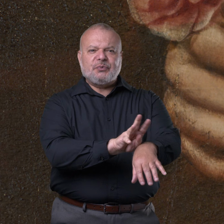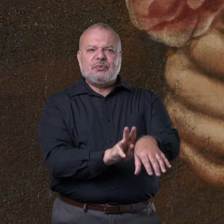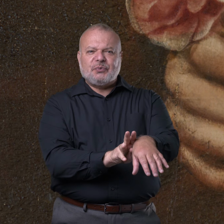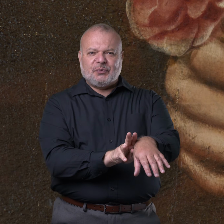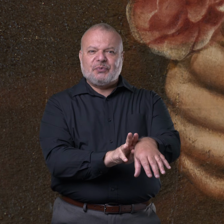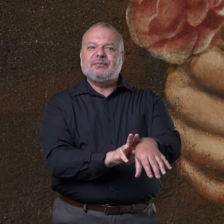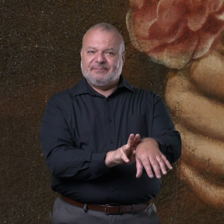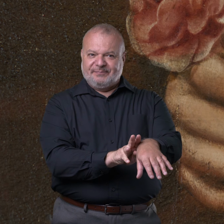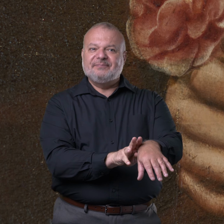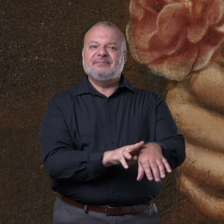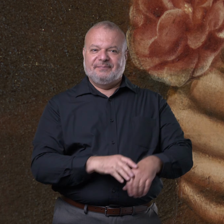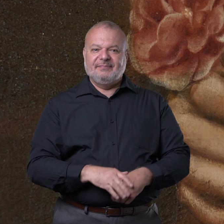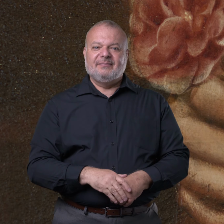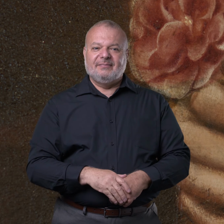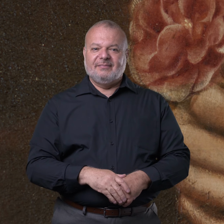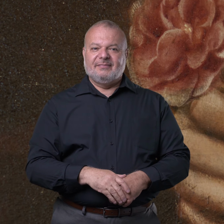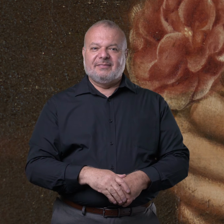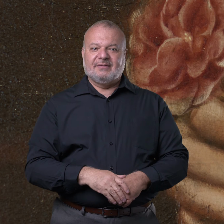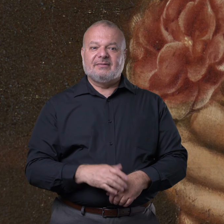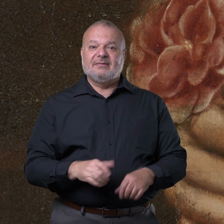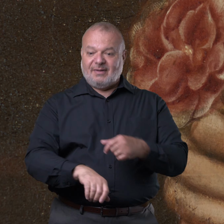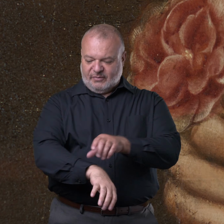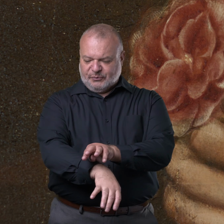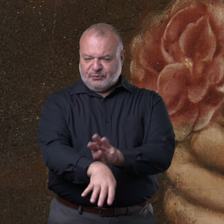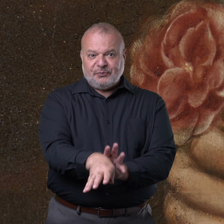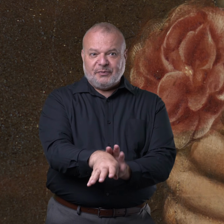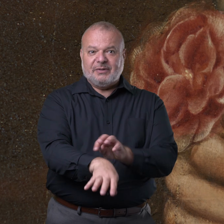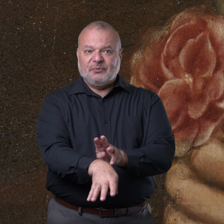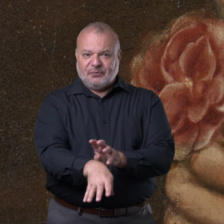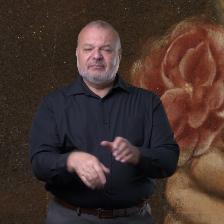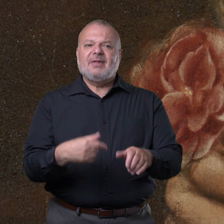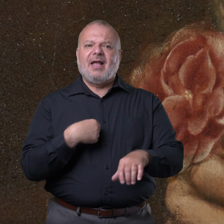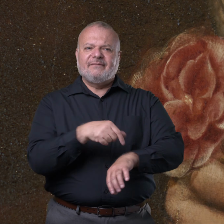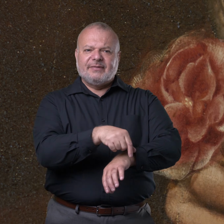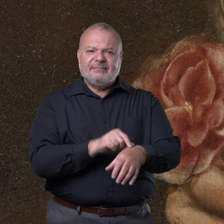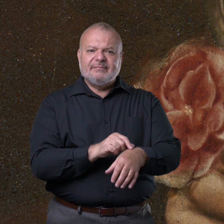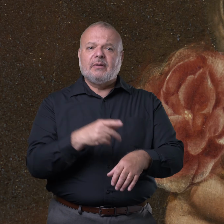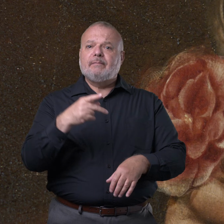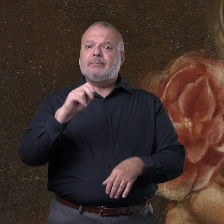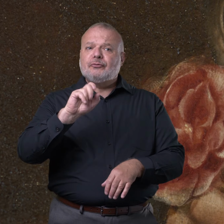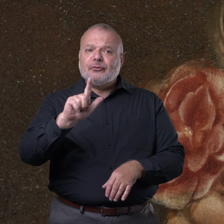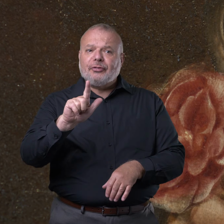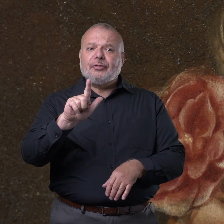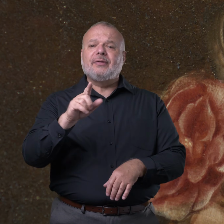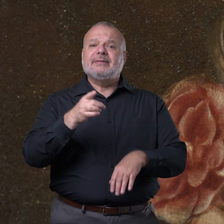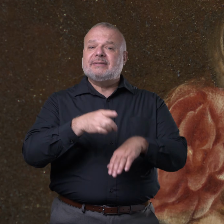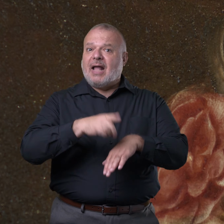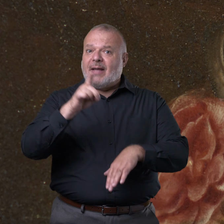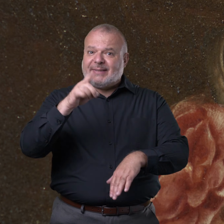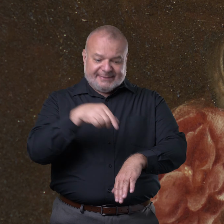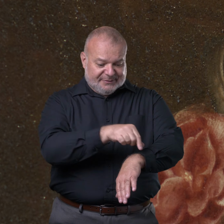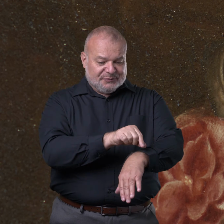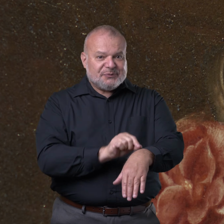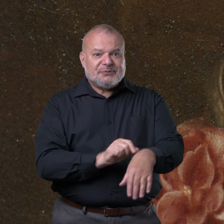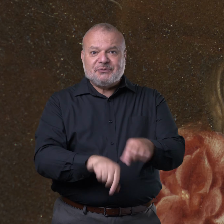Above the cuffs on both wrists are close fitting bracelets of pearls and diamonds.